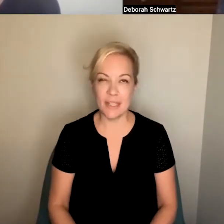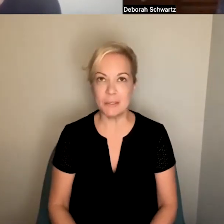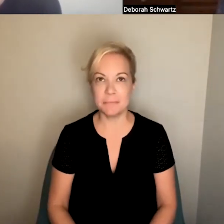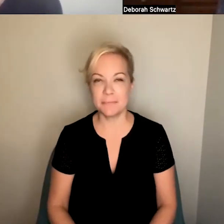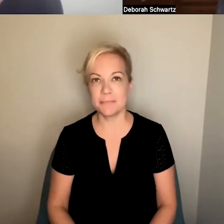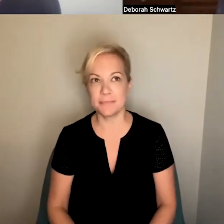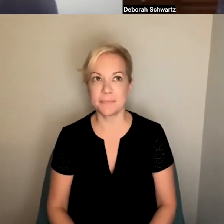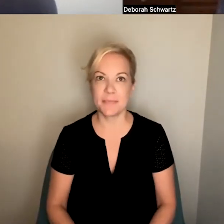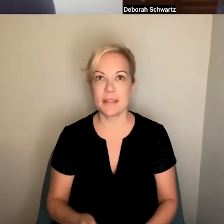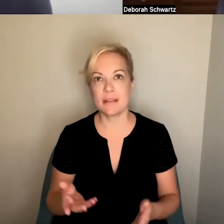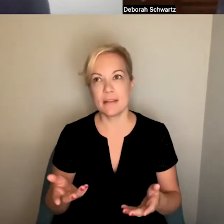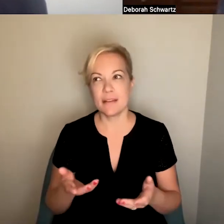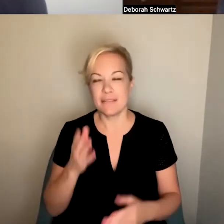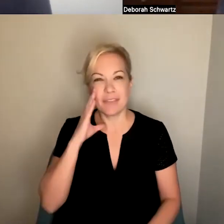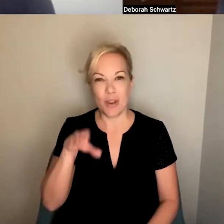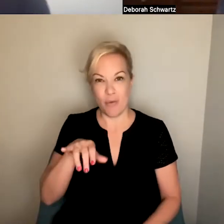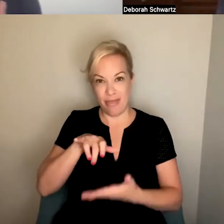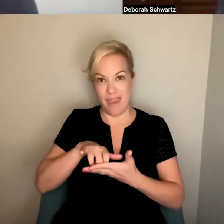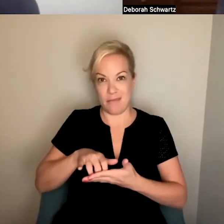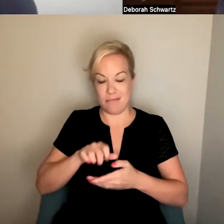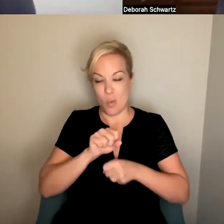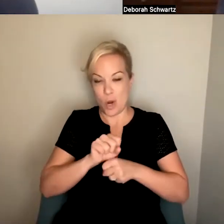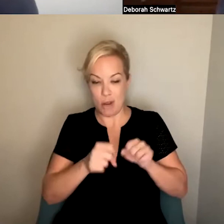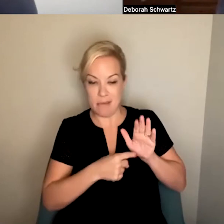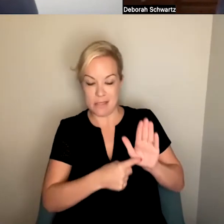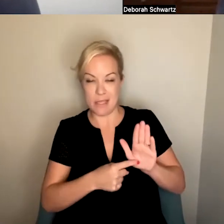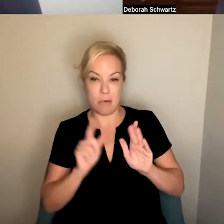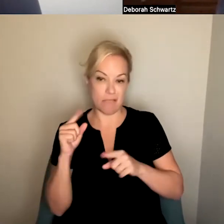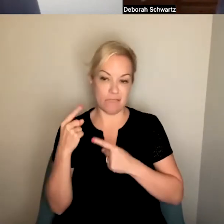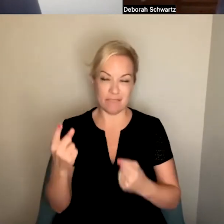there hasn't been more of that in recent years, even though there has been this, like, very recent